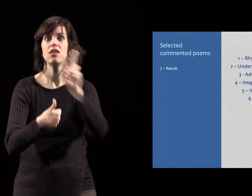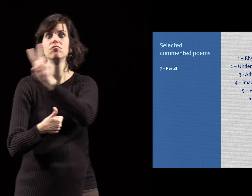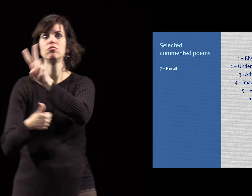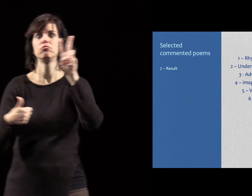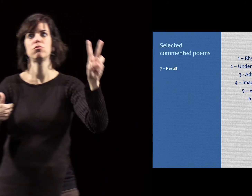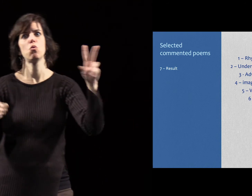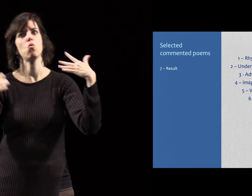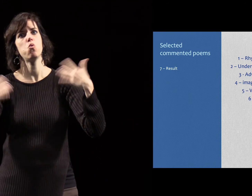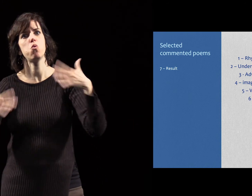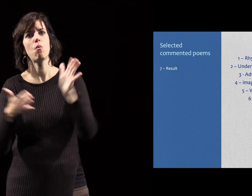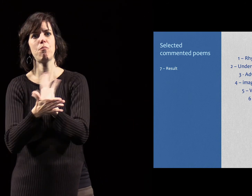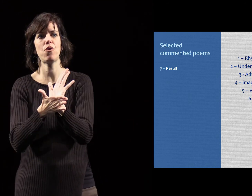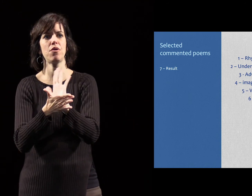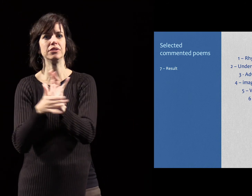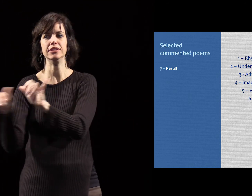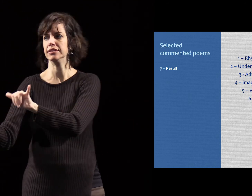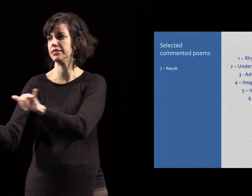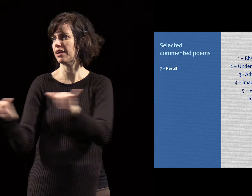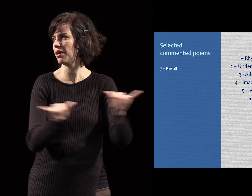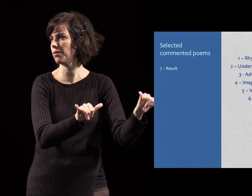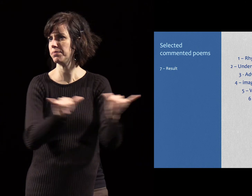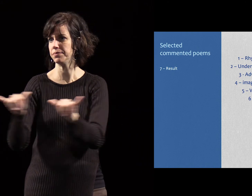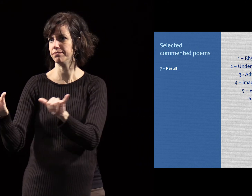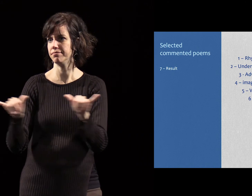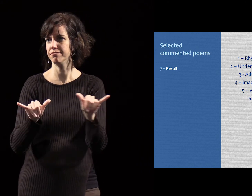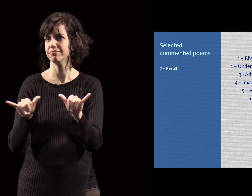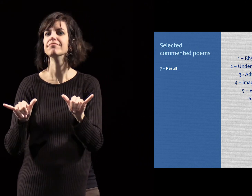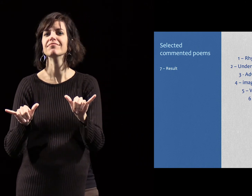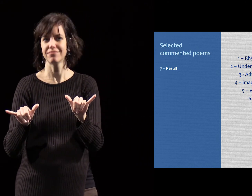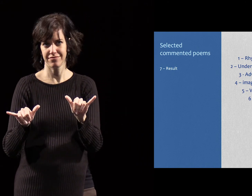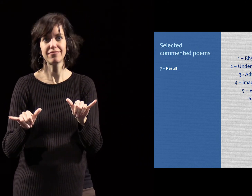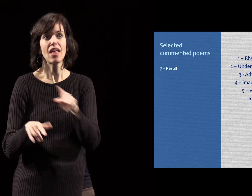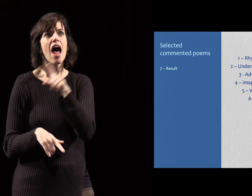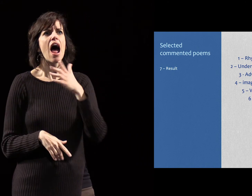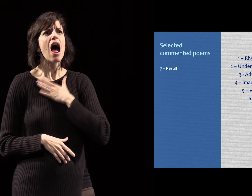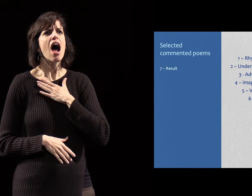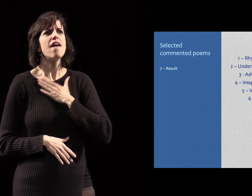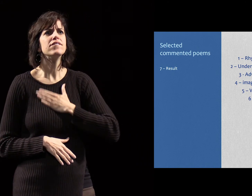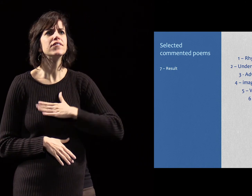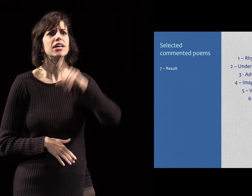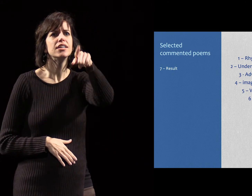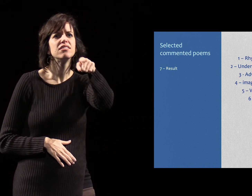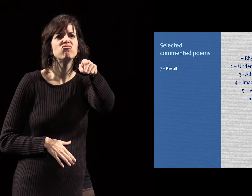And number, 6 VV and movies,